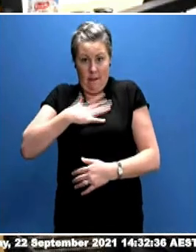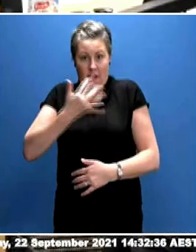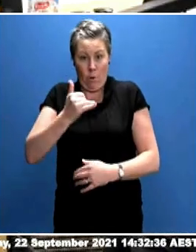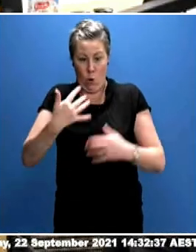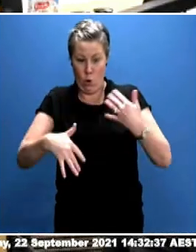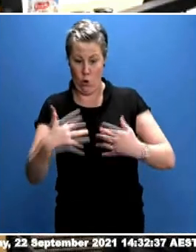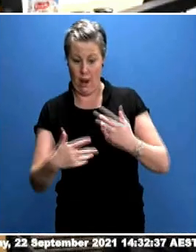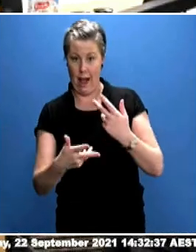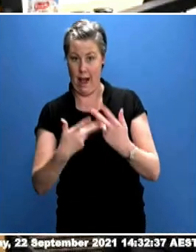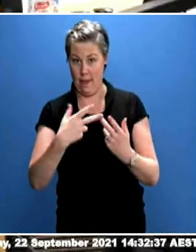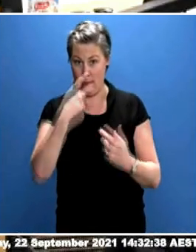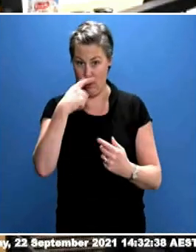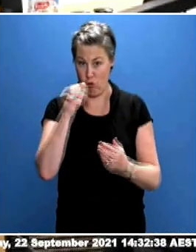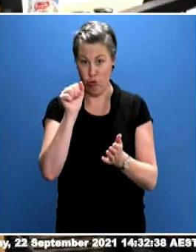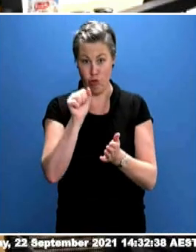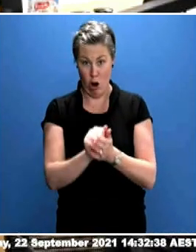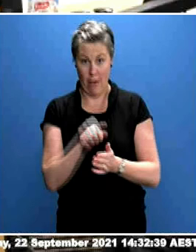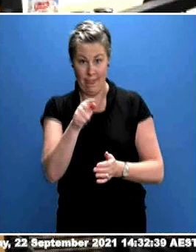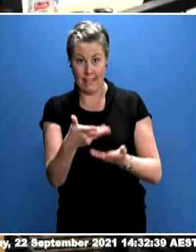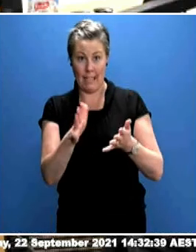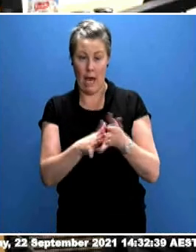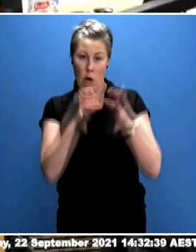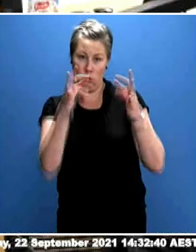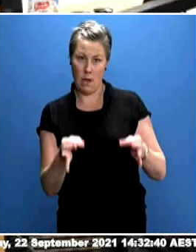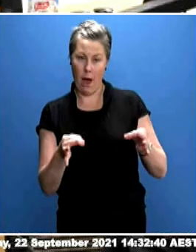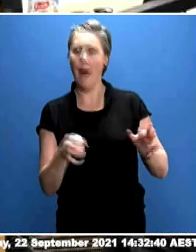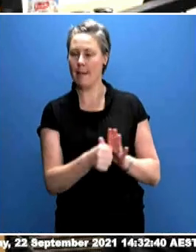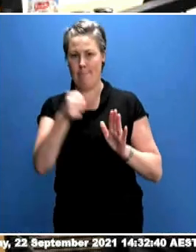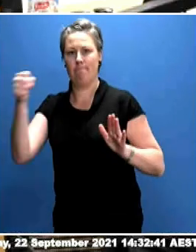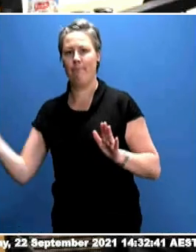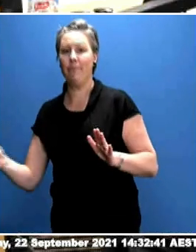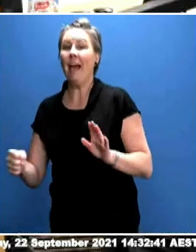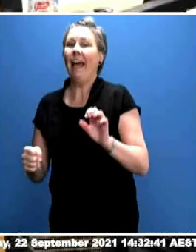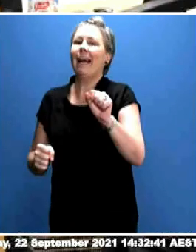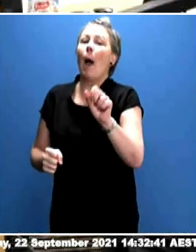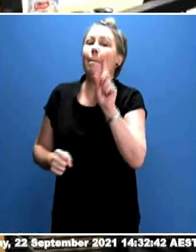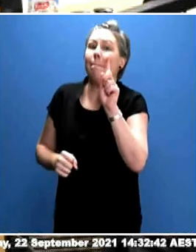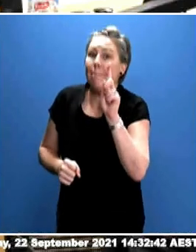Yes. That's correct, isn't it? Yes, with the exclusion that if it's only harm to others,